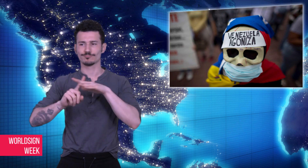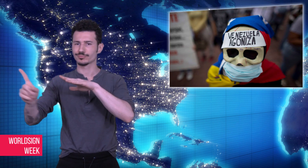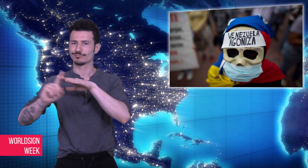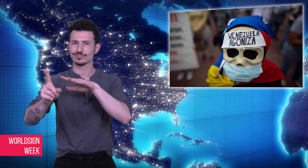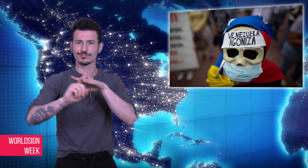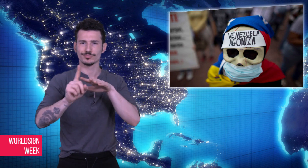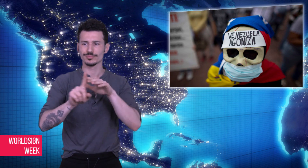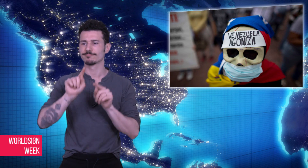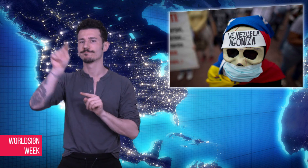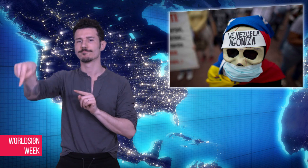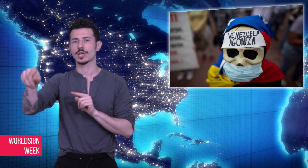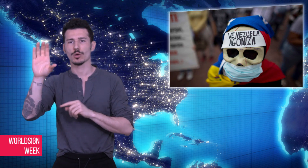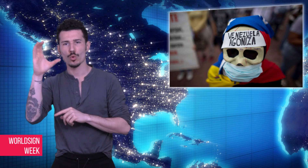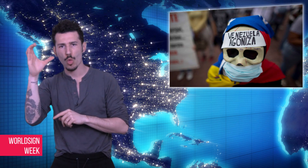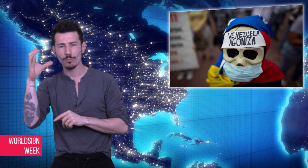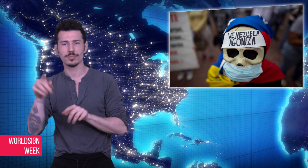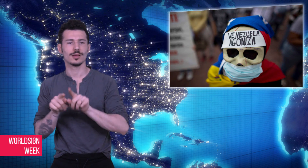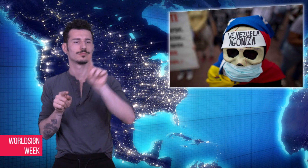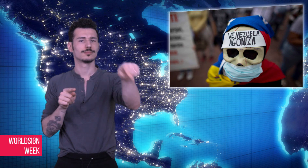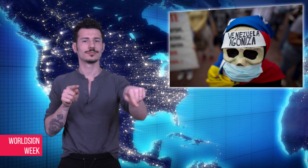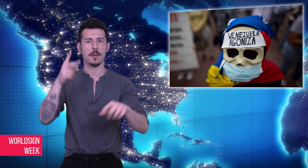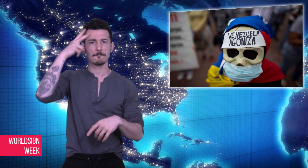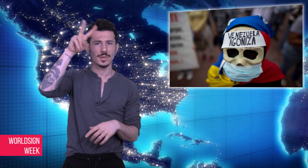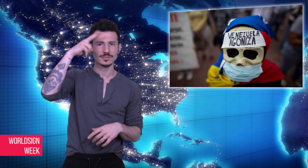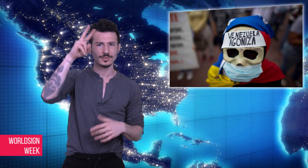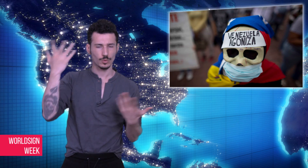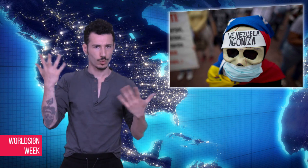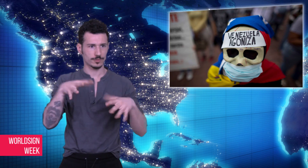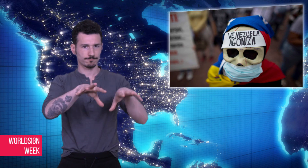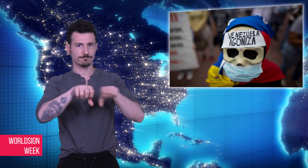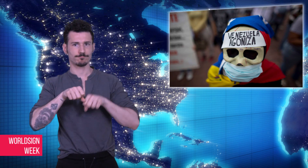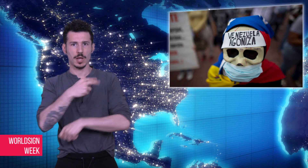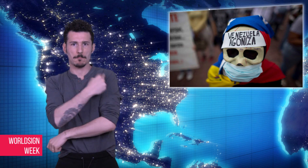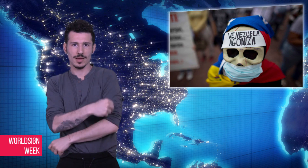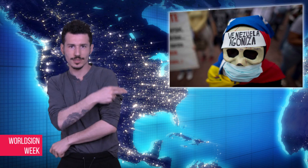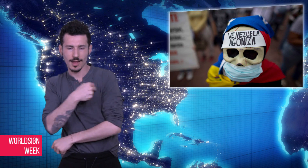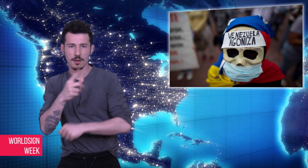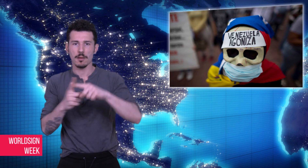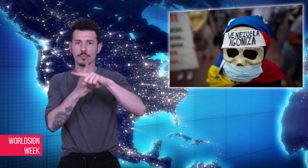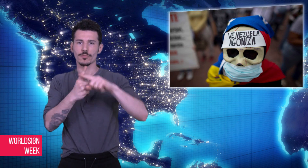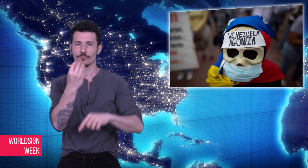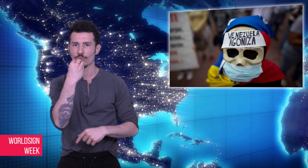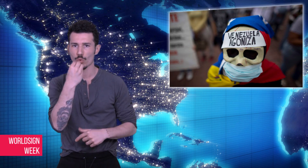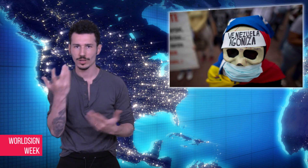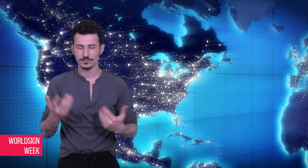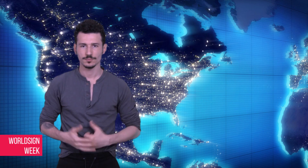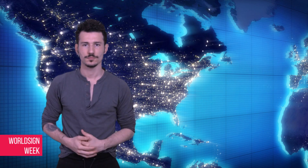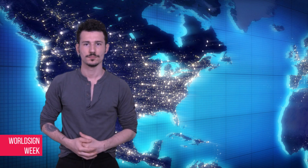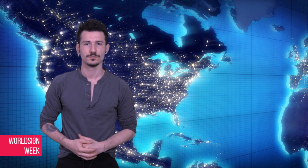Columbia and Mexico for medical care and food.